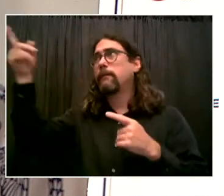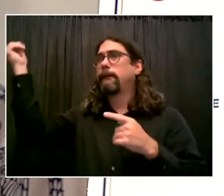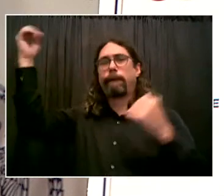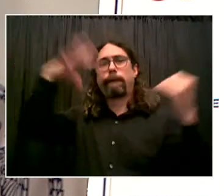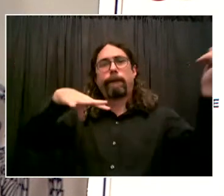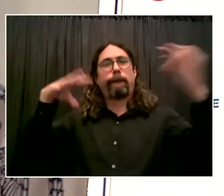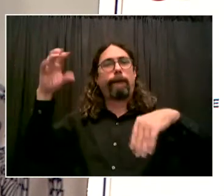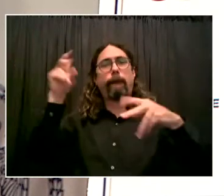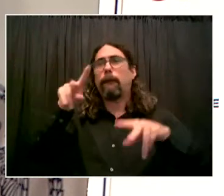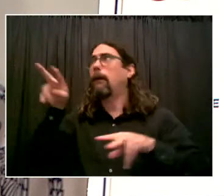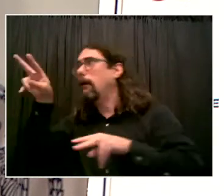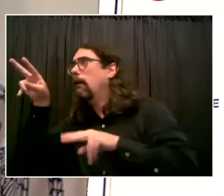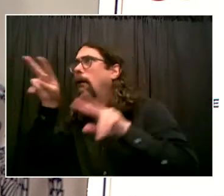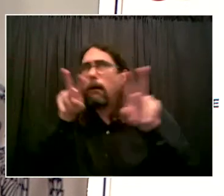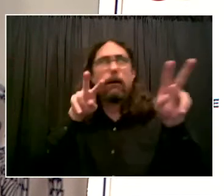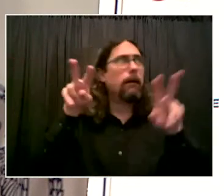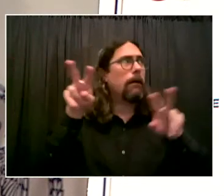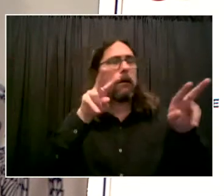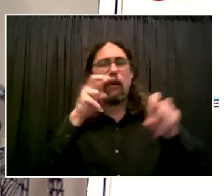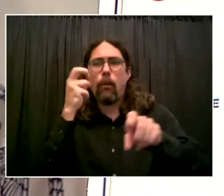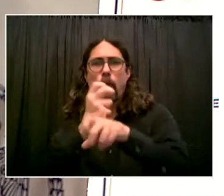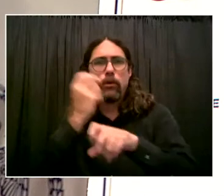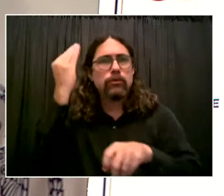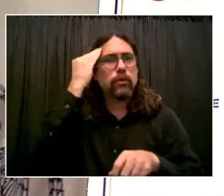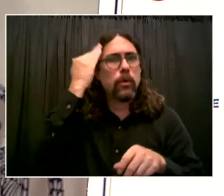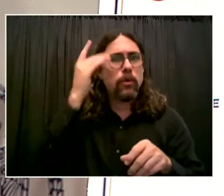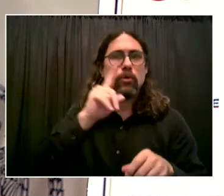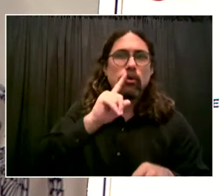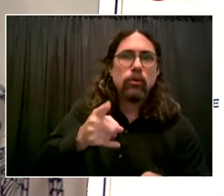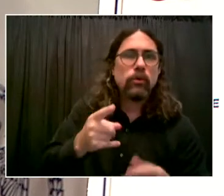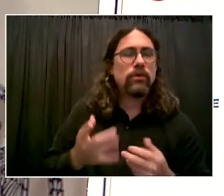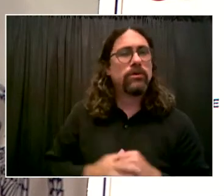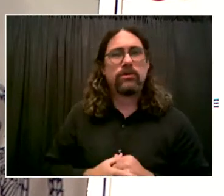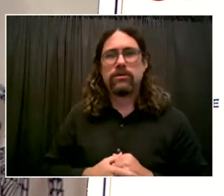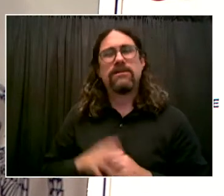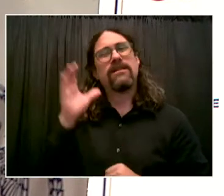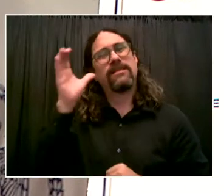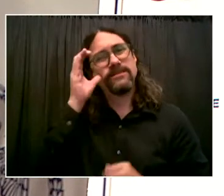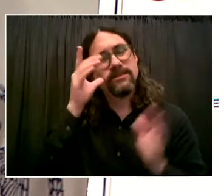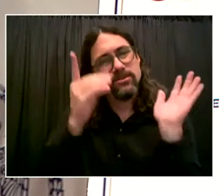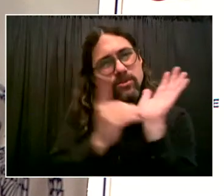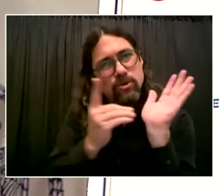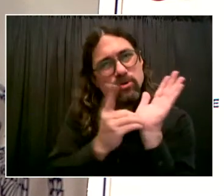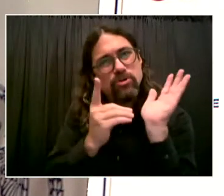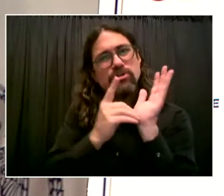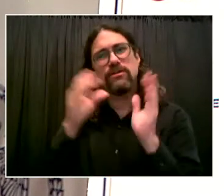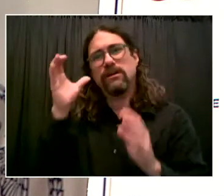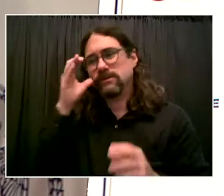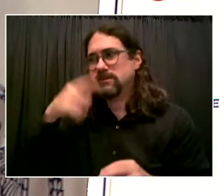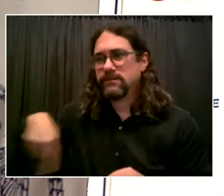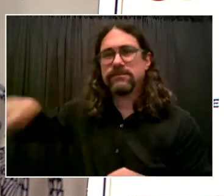ACTUALLY TTMAER S SO E'WVE BEEN REALLY NICE AND RESPECTFUL. IT'S TIME TO ST FEPORWARD AND WERE GOING TO MAKE THAT REAL CLEAR.